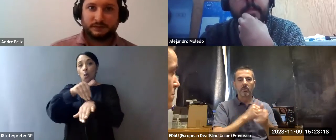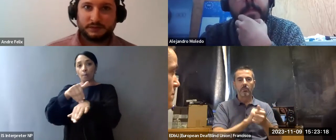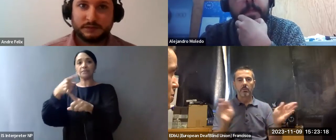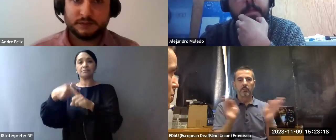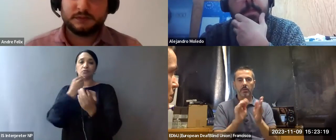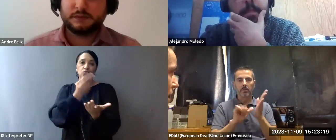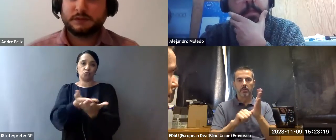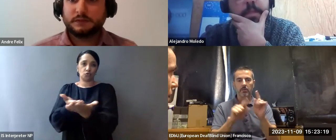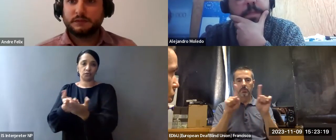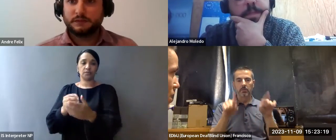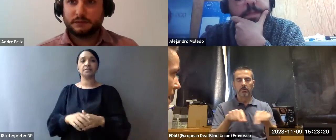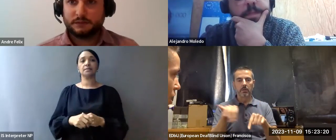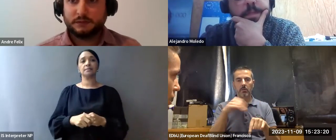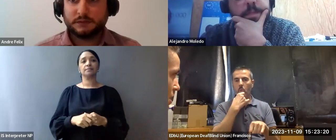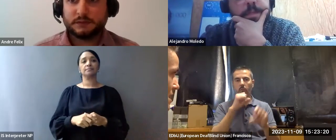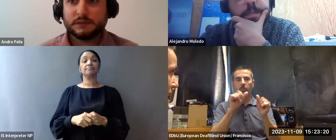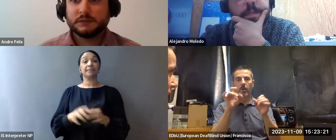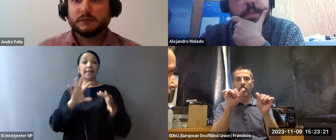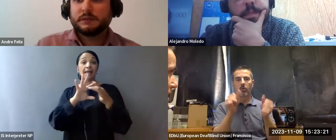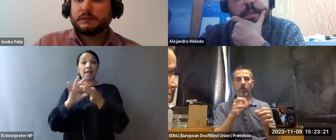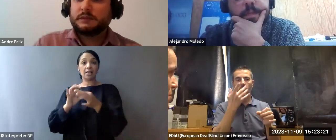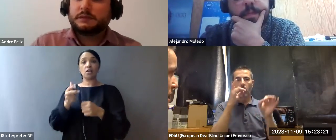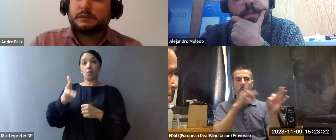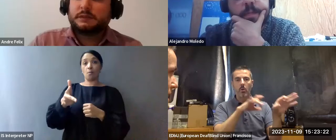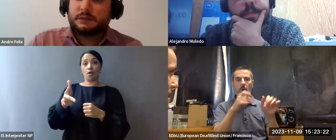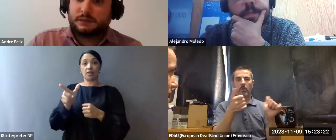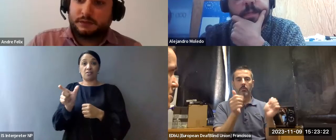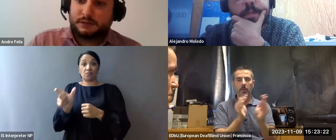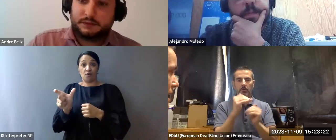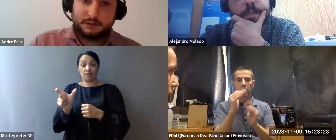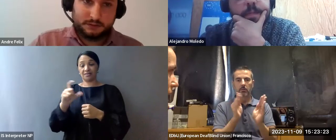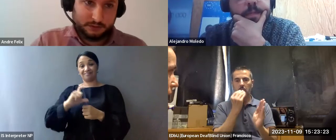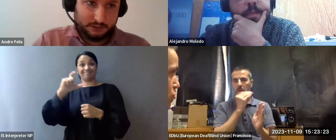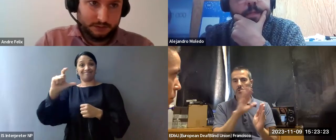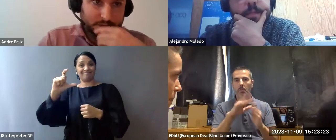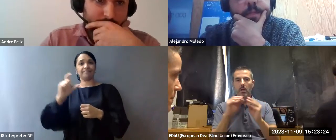When it comes to the parking card, sometimes it tends to be a problem